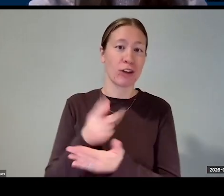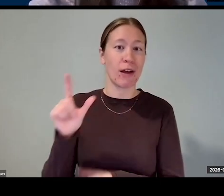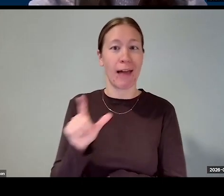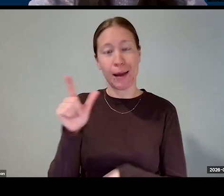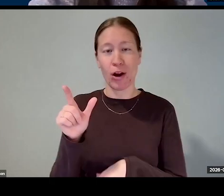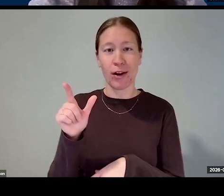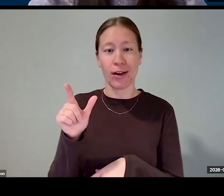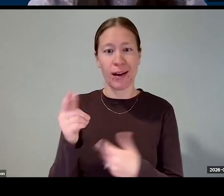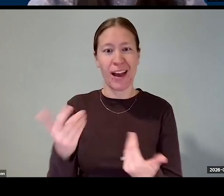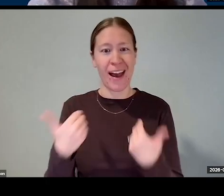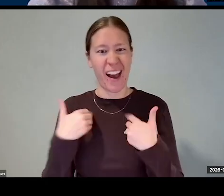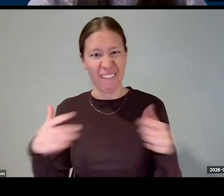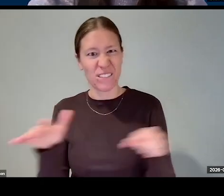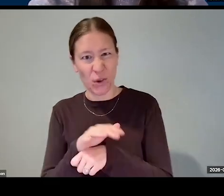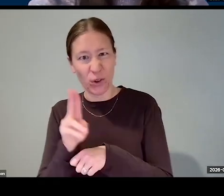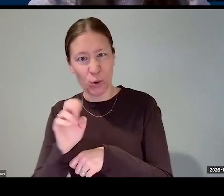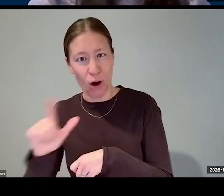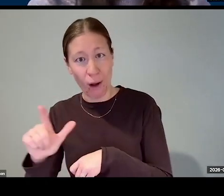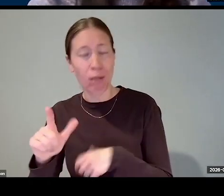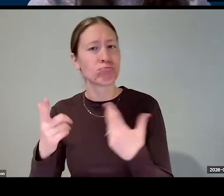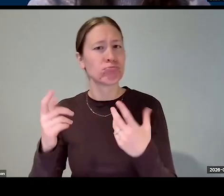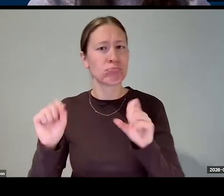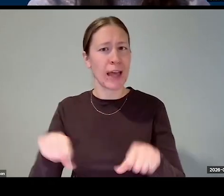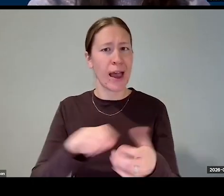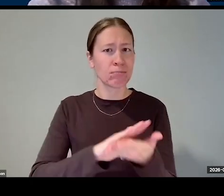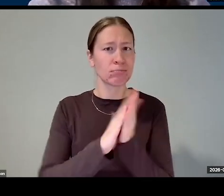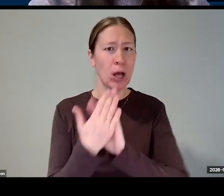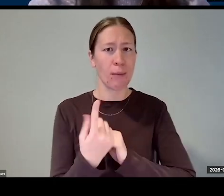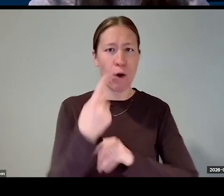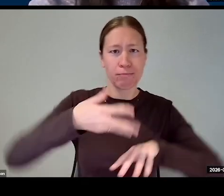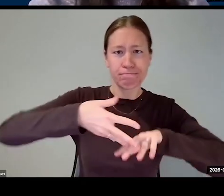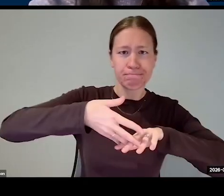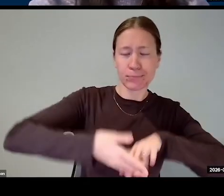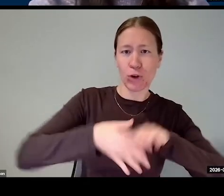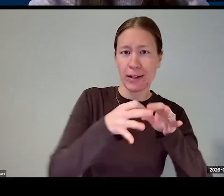I can just attach it to this text. So I will click the link